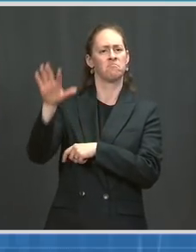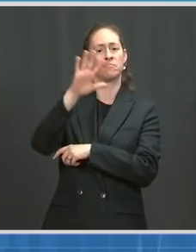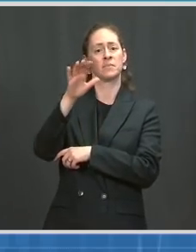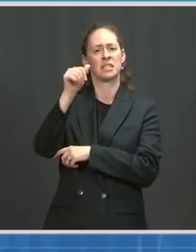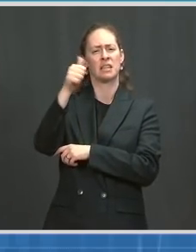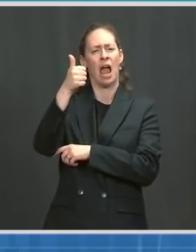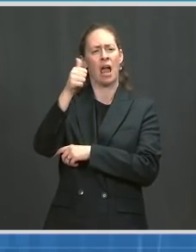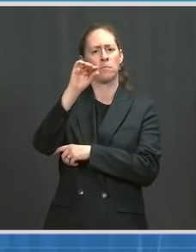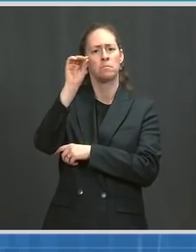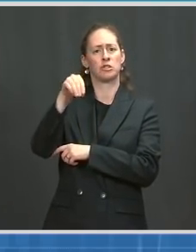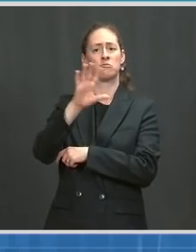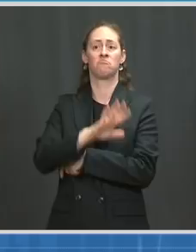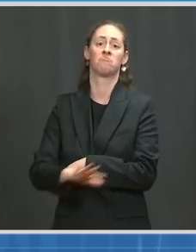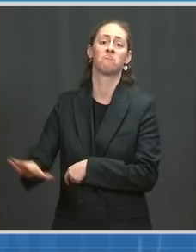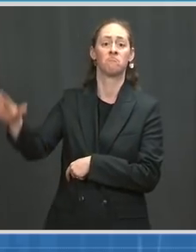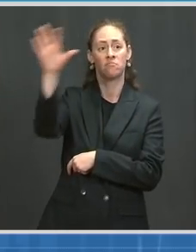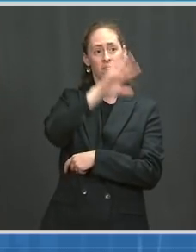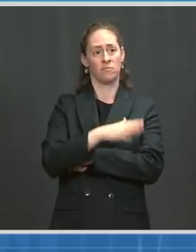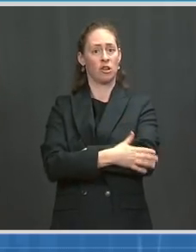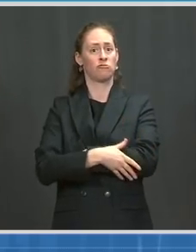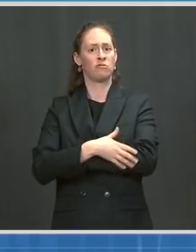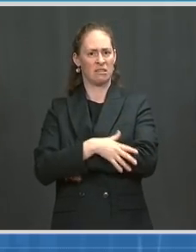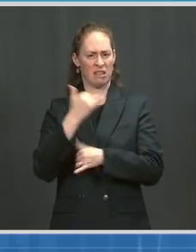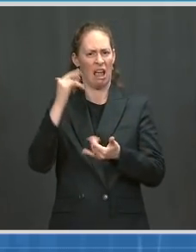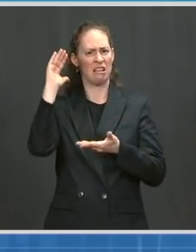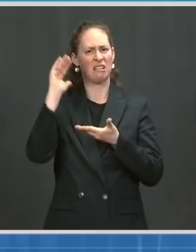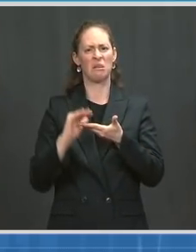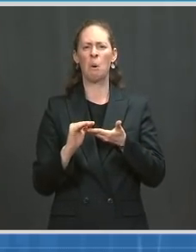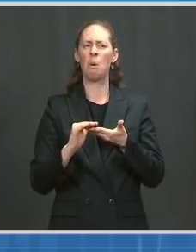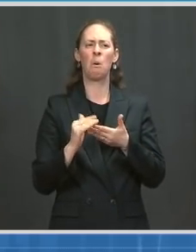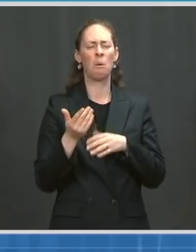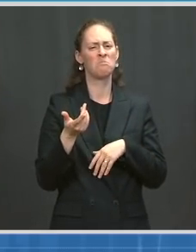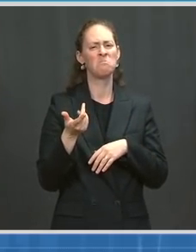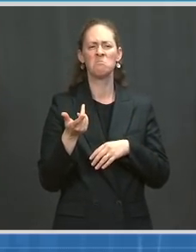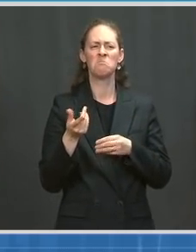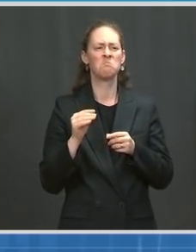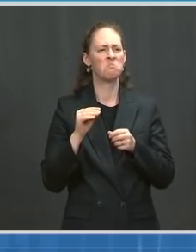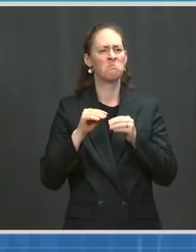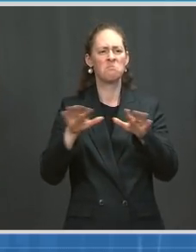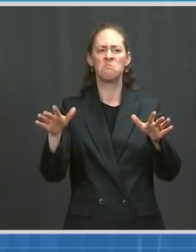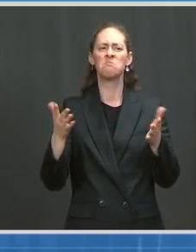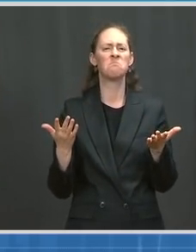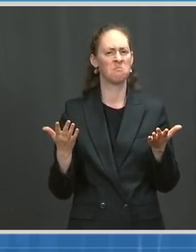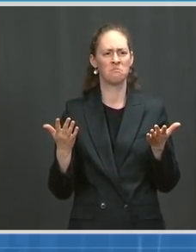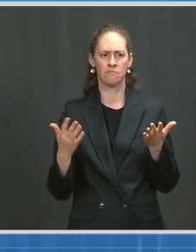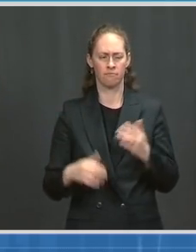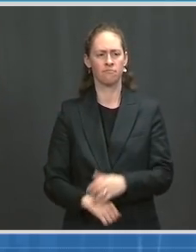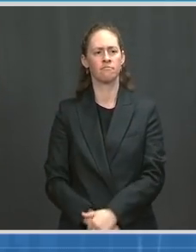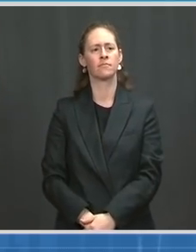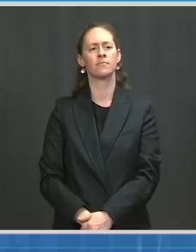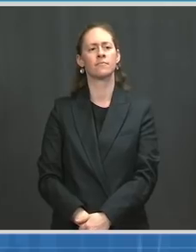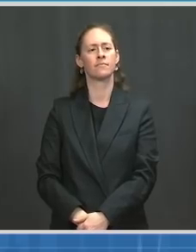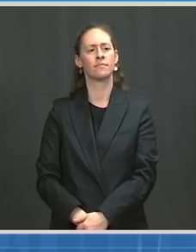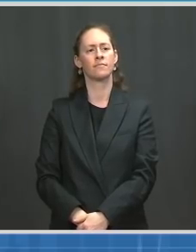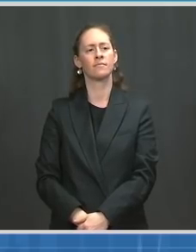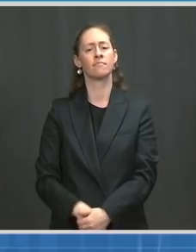And there are 1,183 counties, or 37 percent of all U.S. counties, in the moderate transmission category,